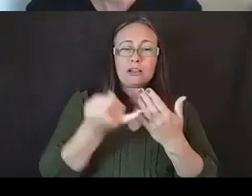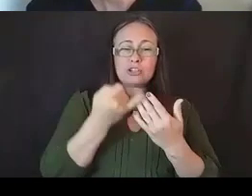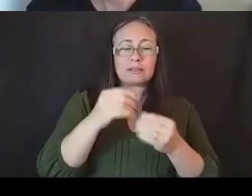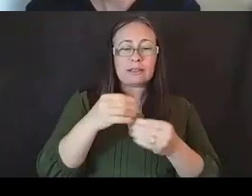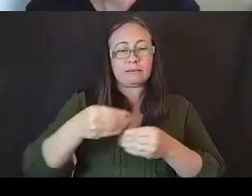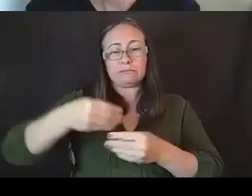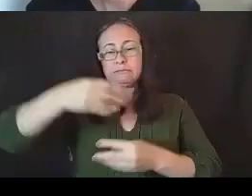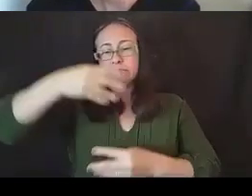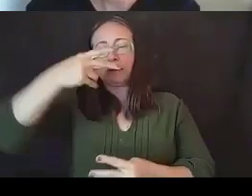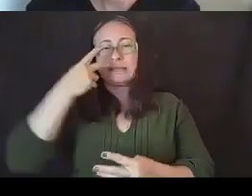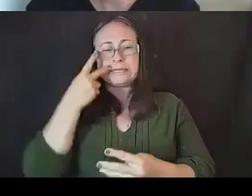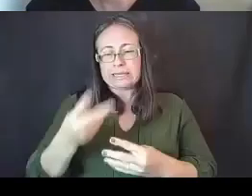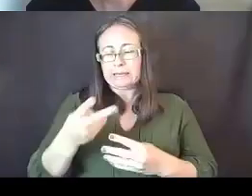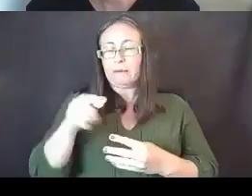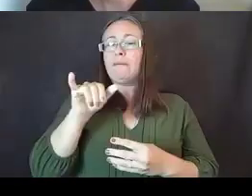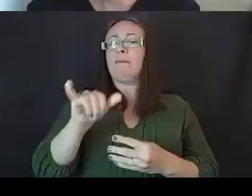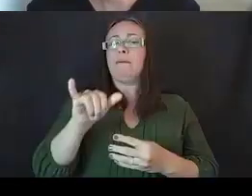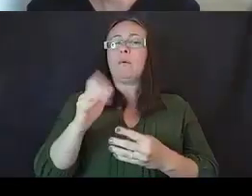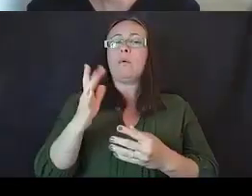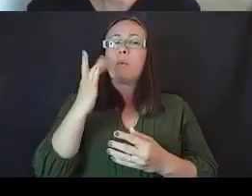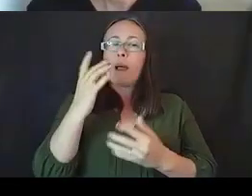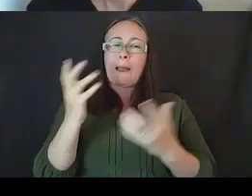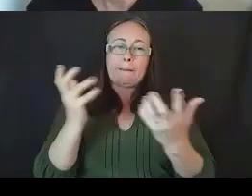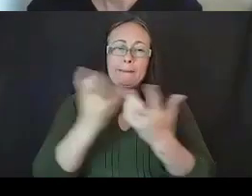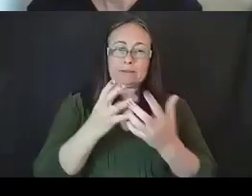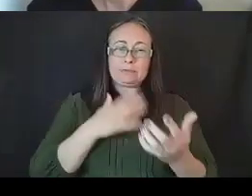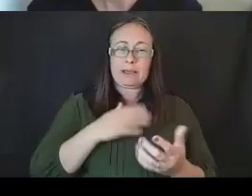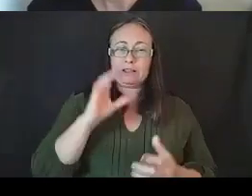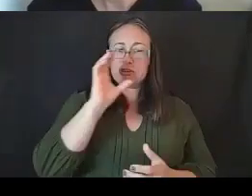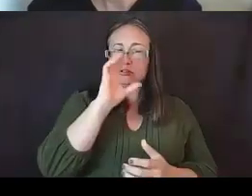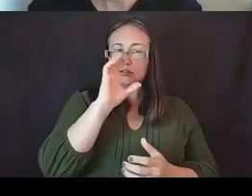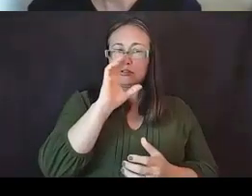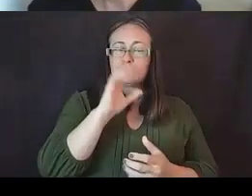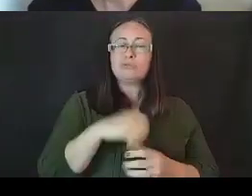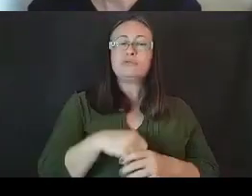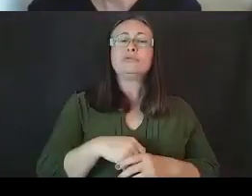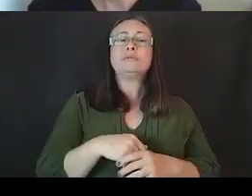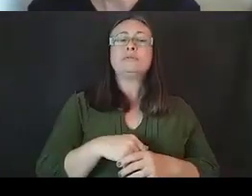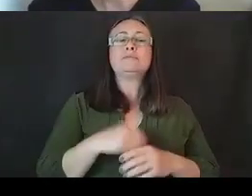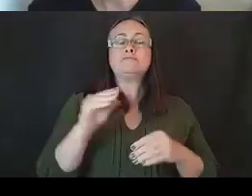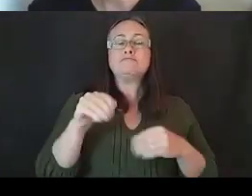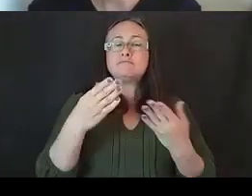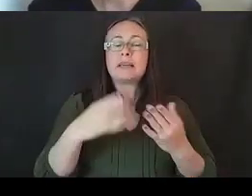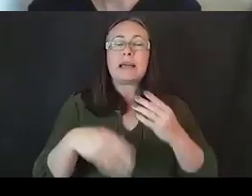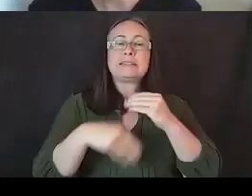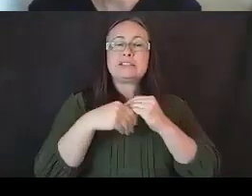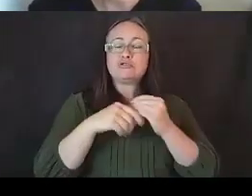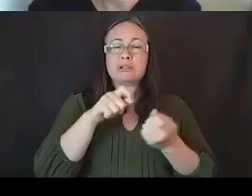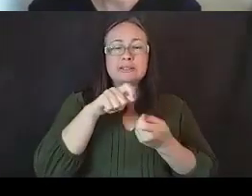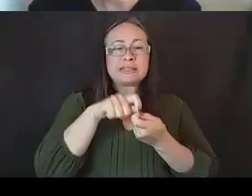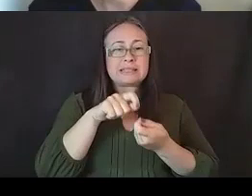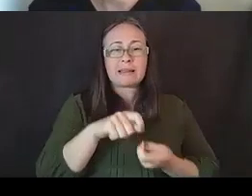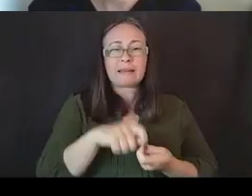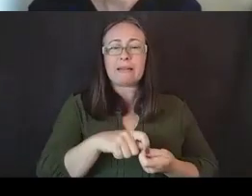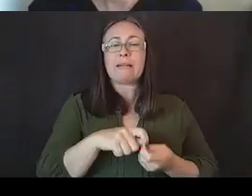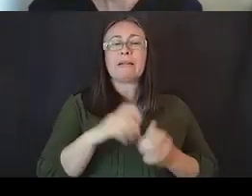and see why that project matched my search criteria, view some additional details, contact information for the investigator,